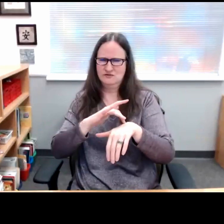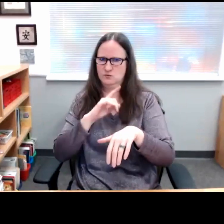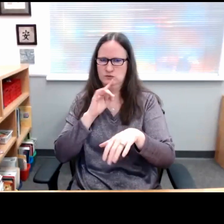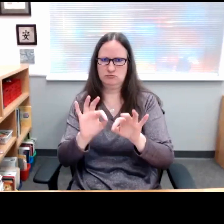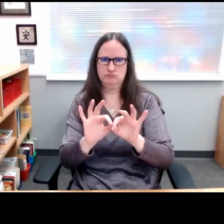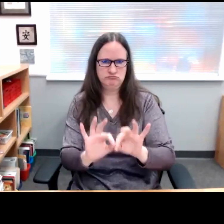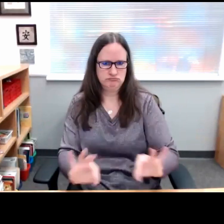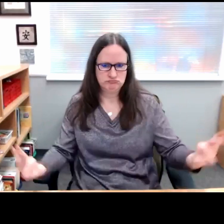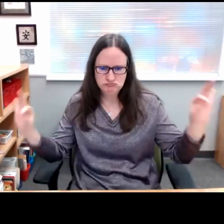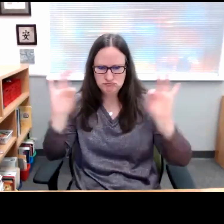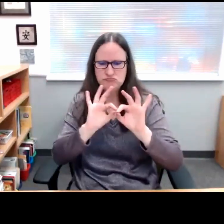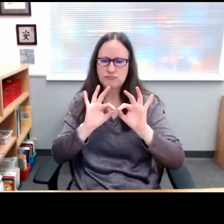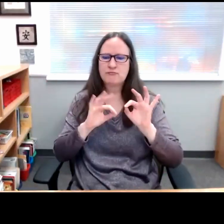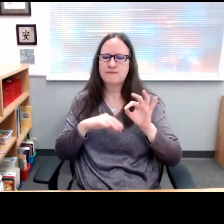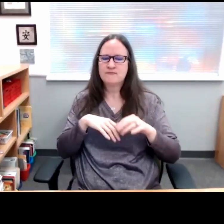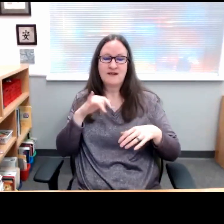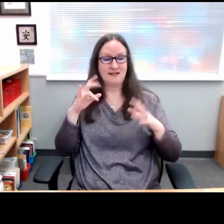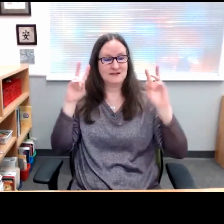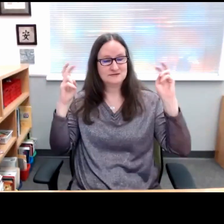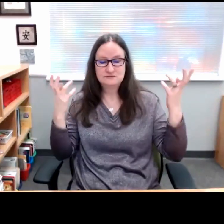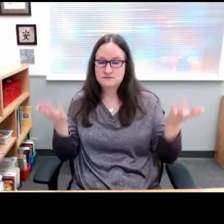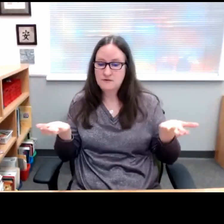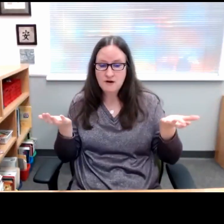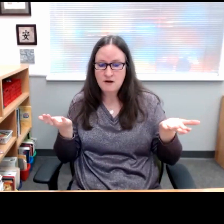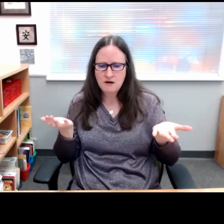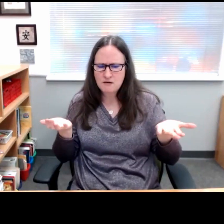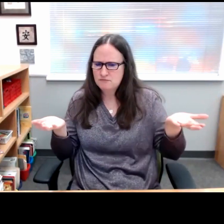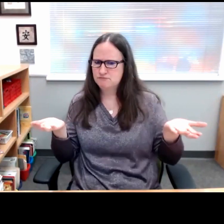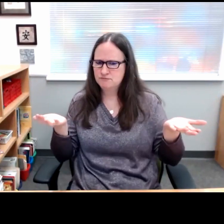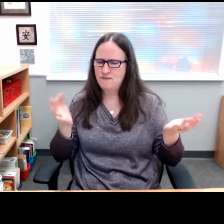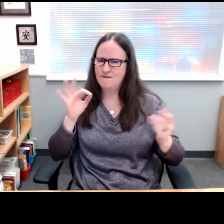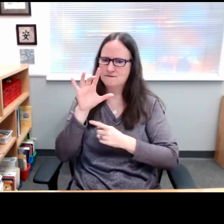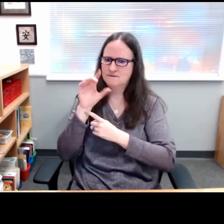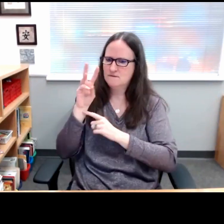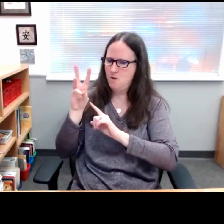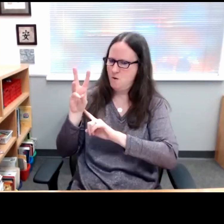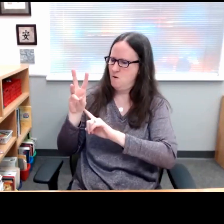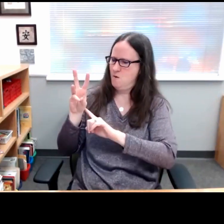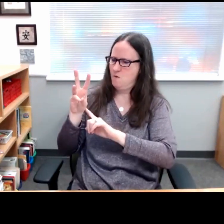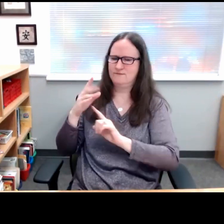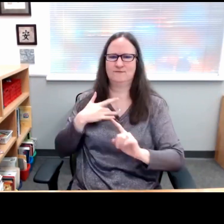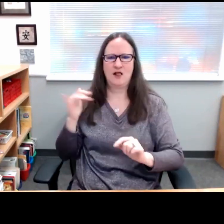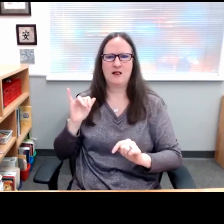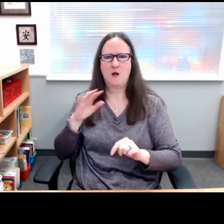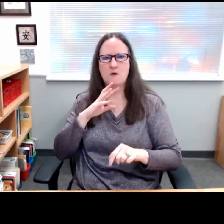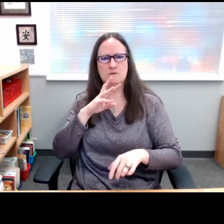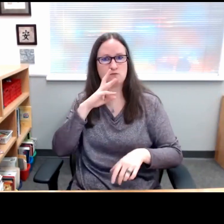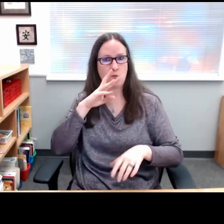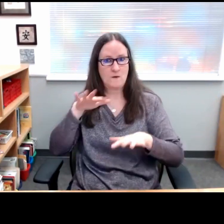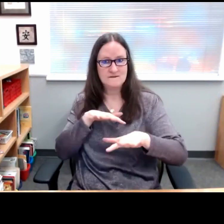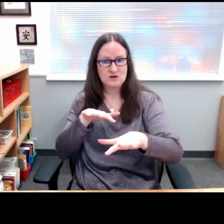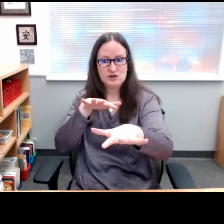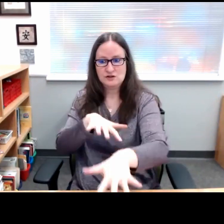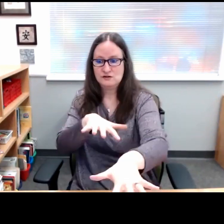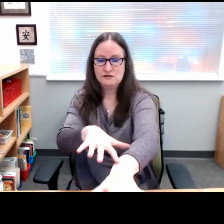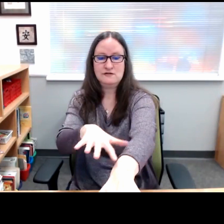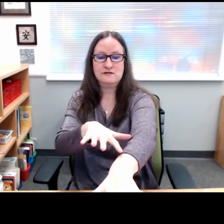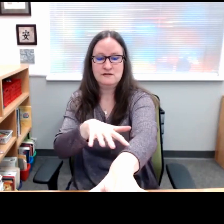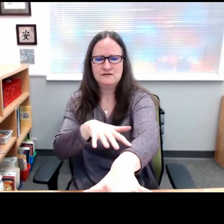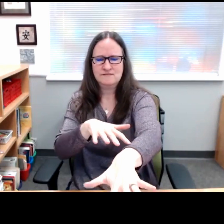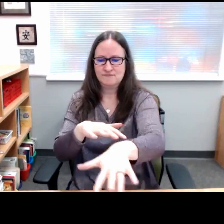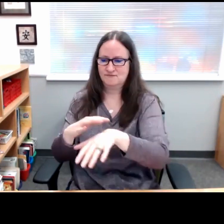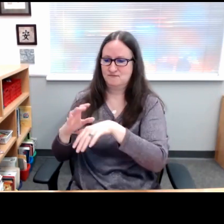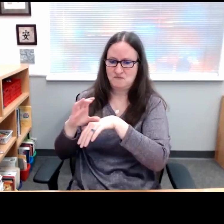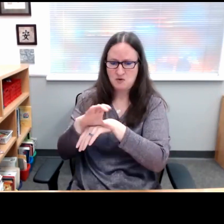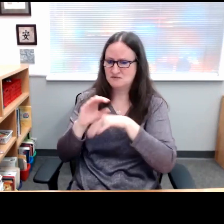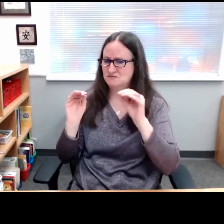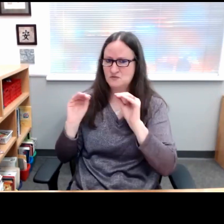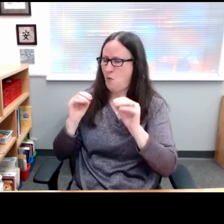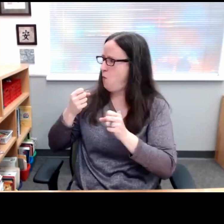Movement and Touch. It is crucial. And you look at this quote and it says, "Flow me like a river.